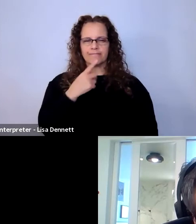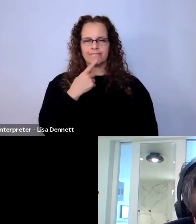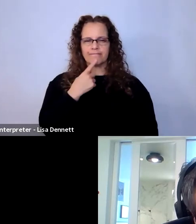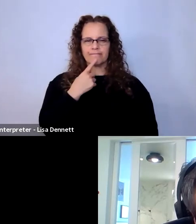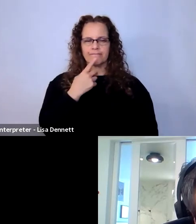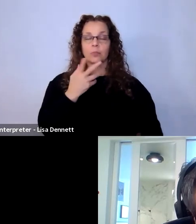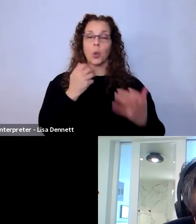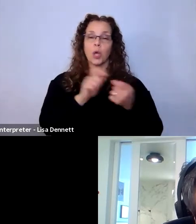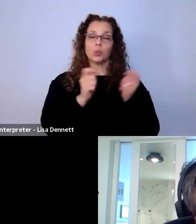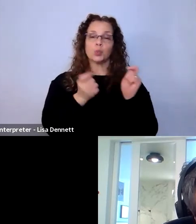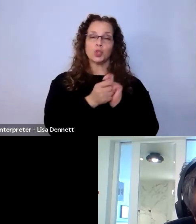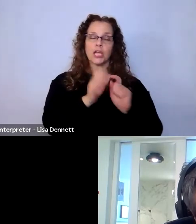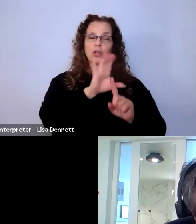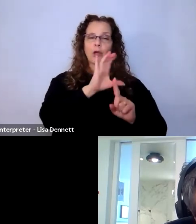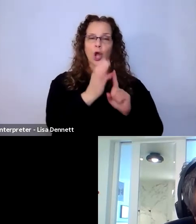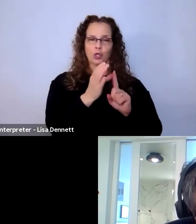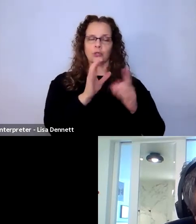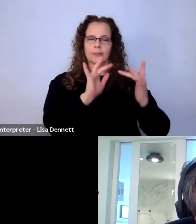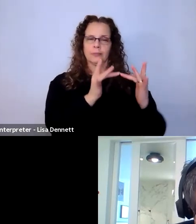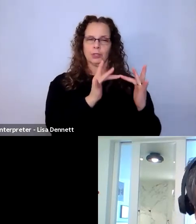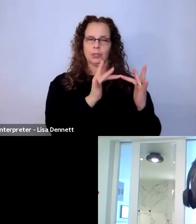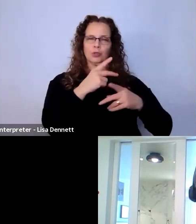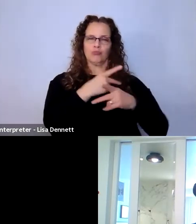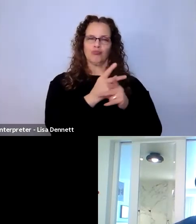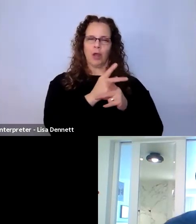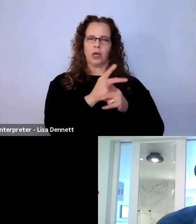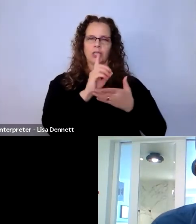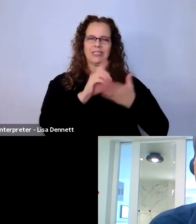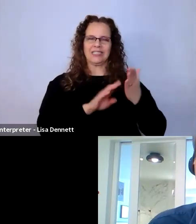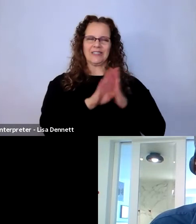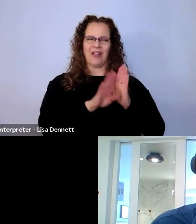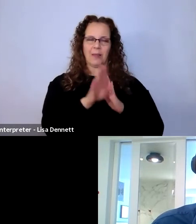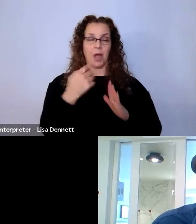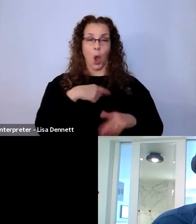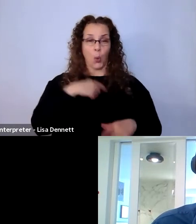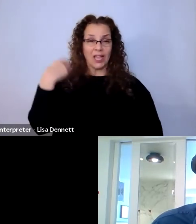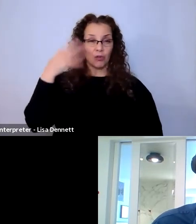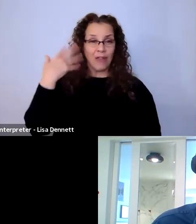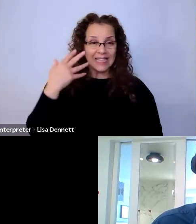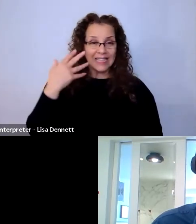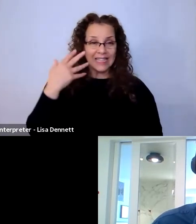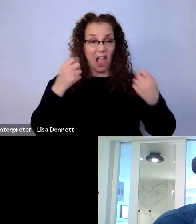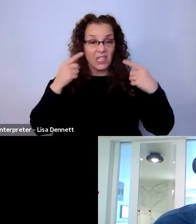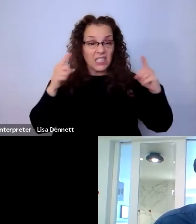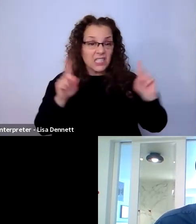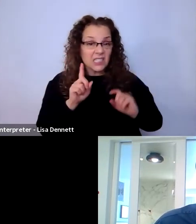of digital product development are we crazy jamison can we succeed with this and, if so, how are we going to do it.